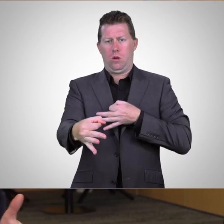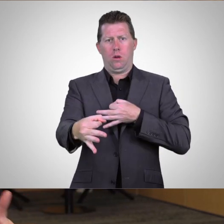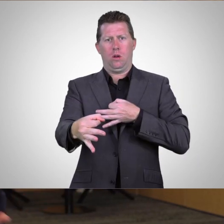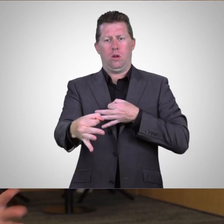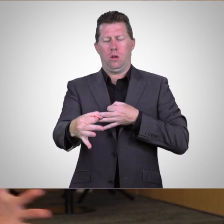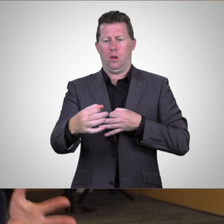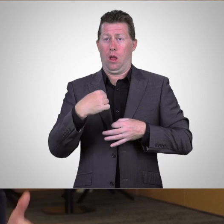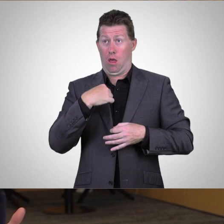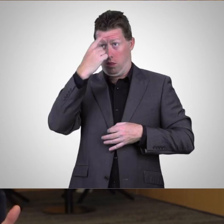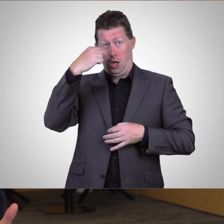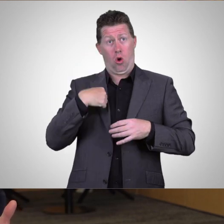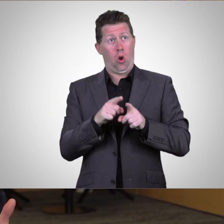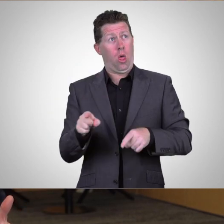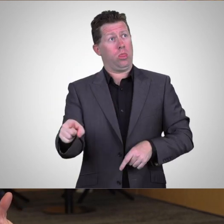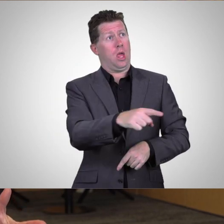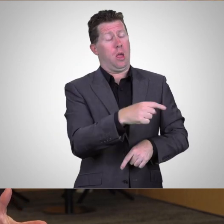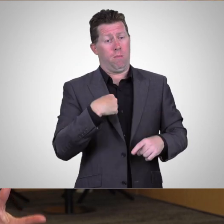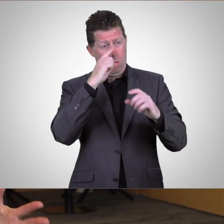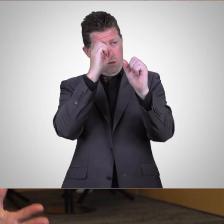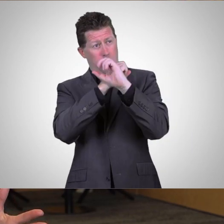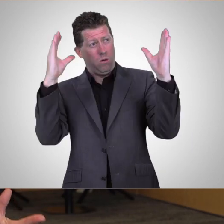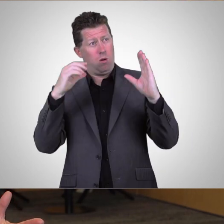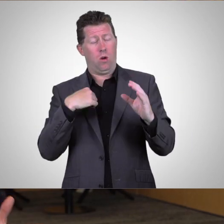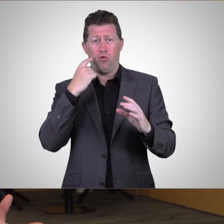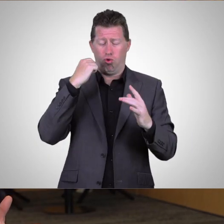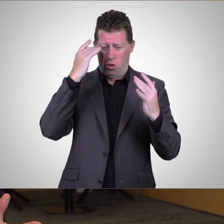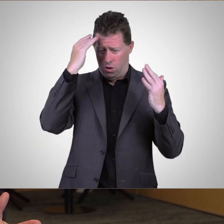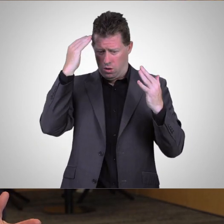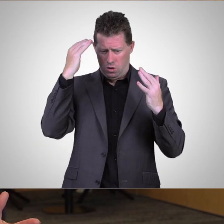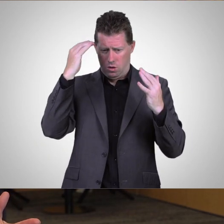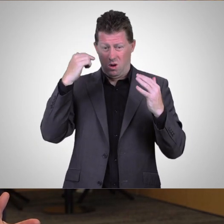many different types of students and think, just trying to think through whether it's you know,